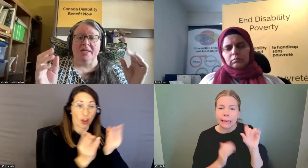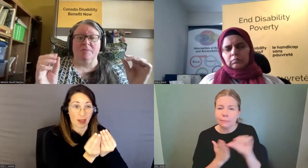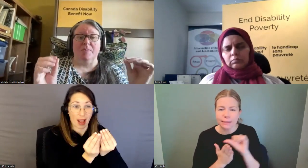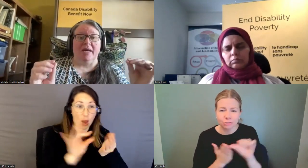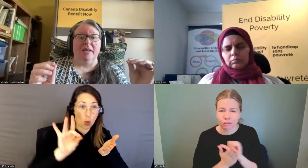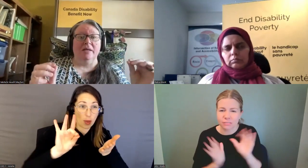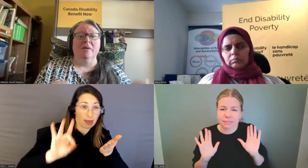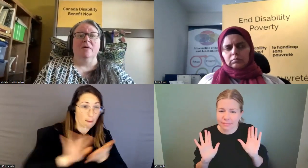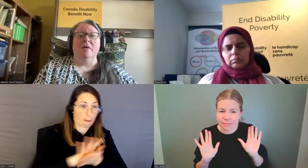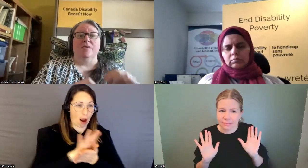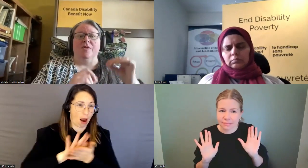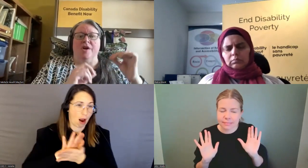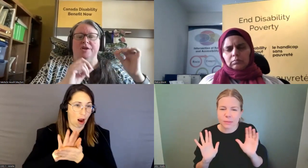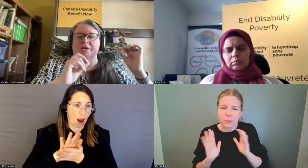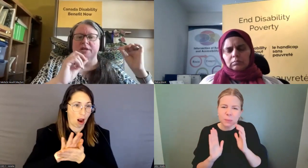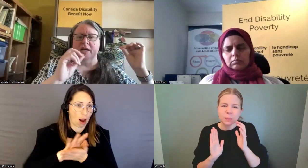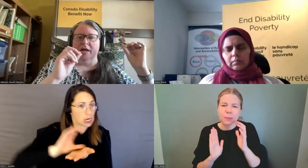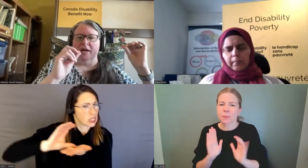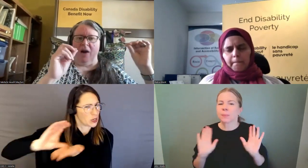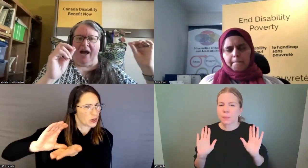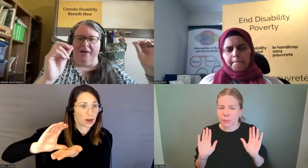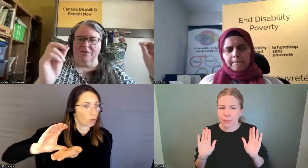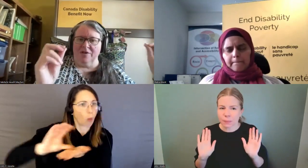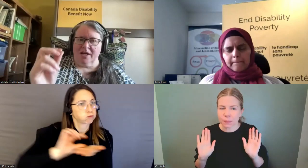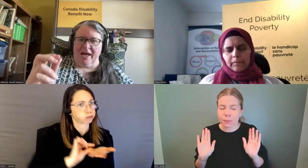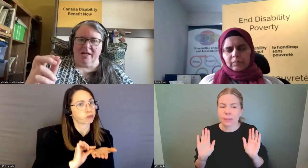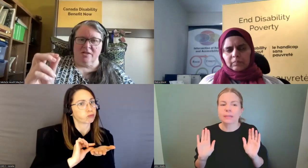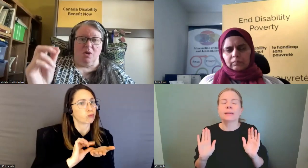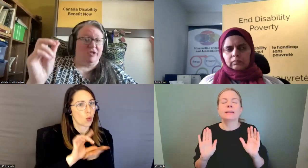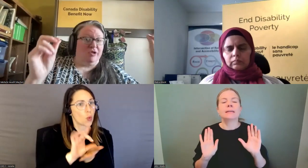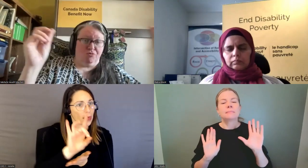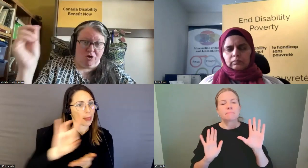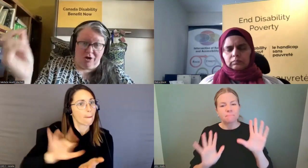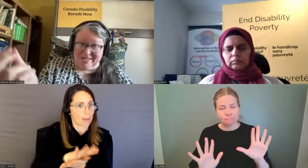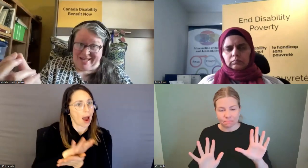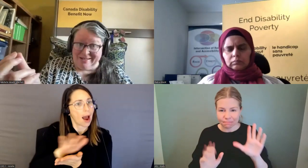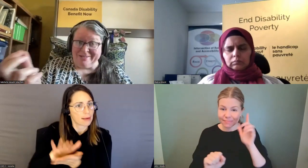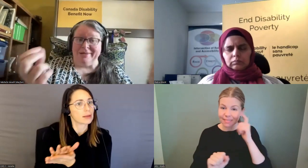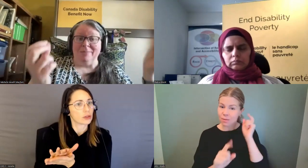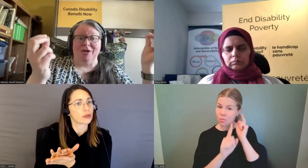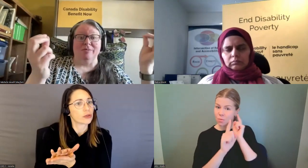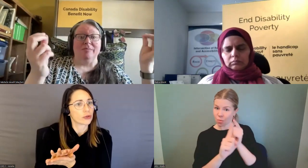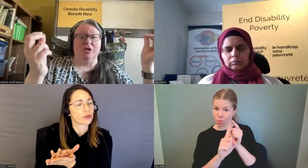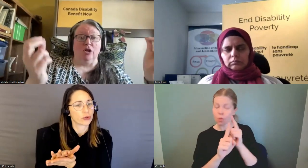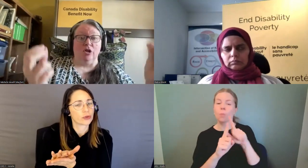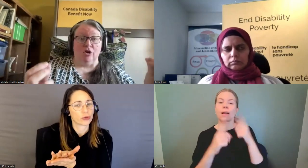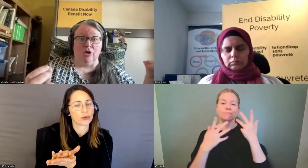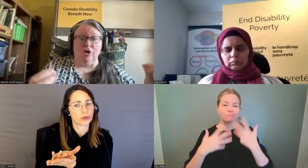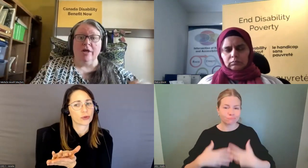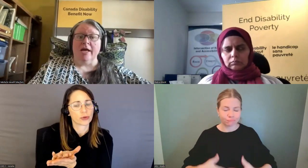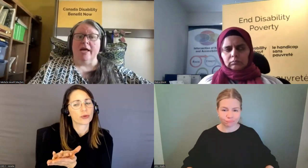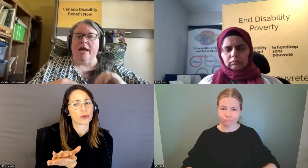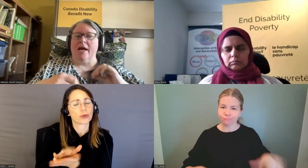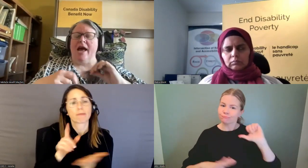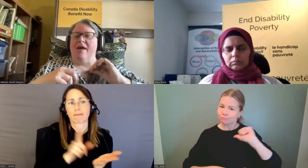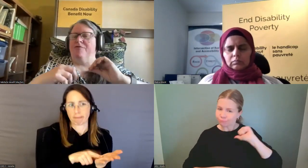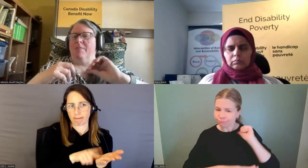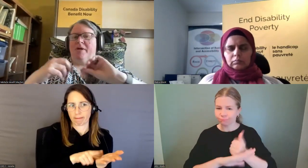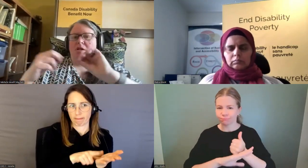BEEN THAT AFTER IT GAINS WHAT'S CALLED ROYAL ASSENT AND IT BECOMES A LAW, EVERY BILL GOES